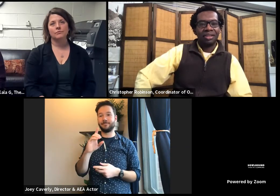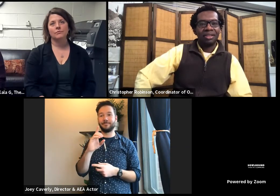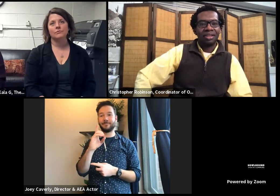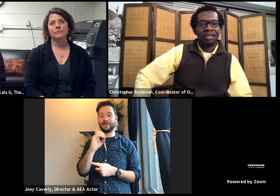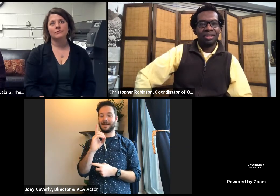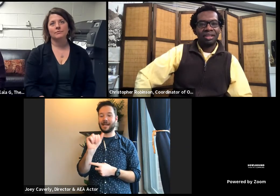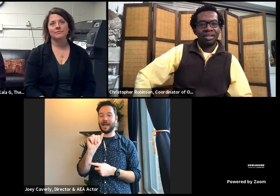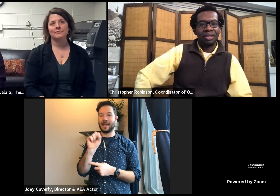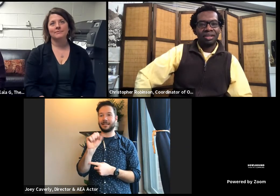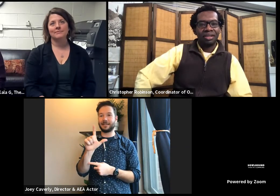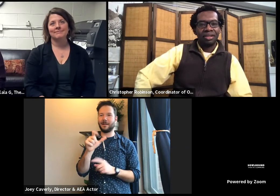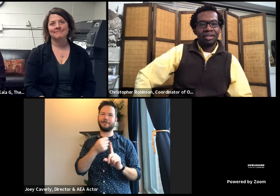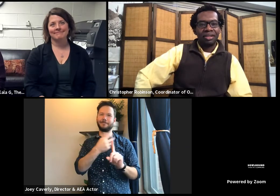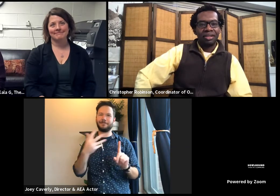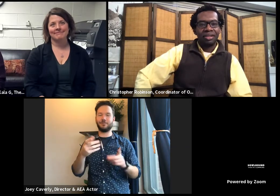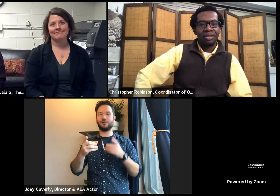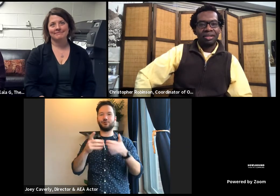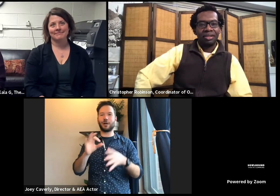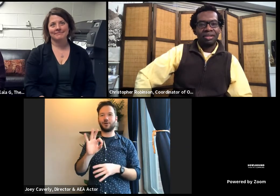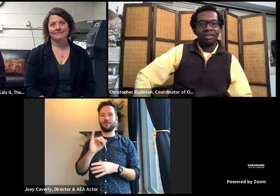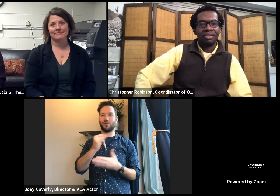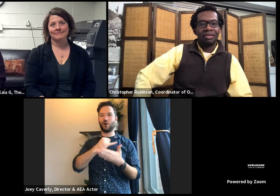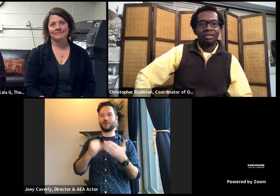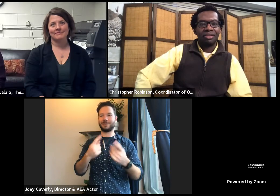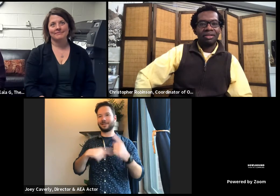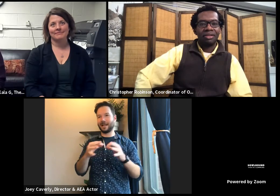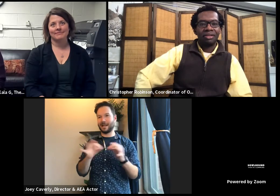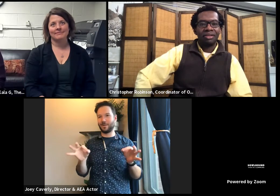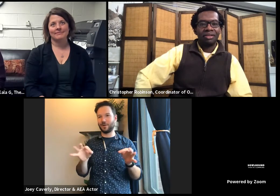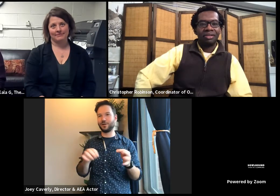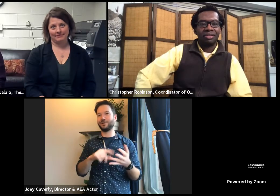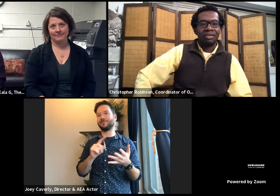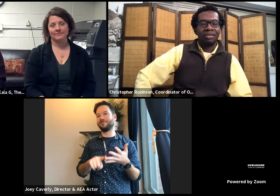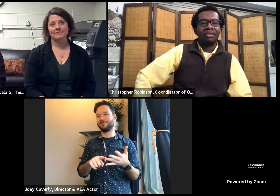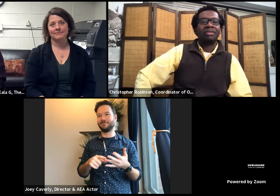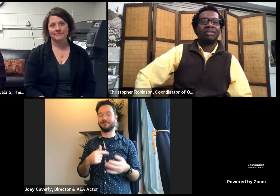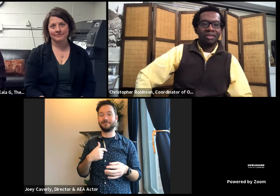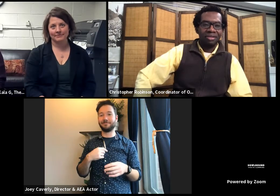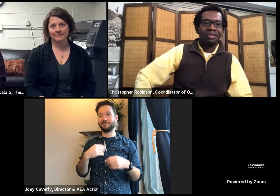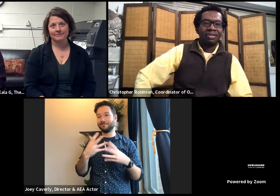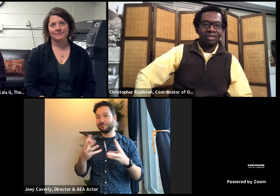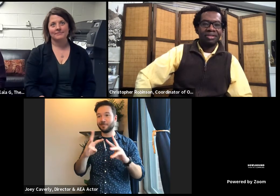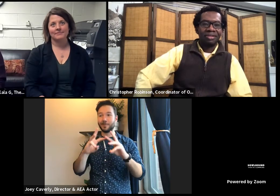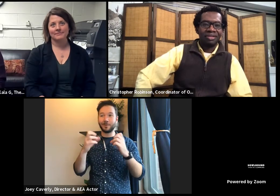I'm also a director and a DASL, which stands for Director for Artistic Sign Language.